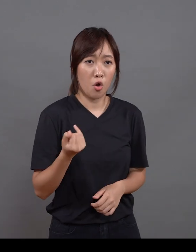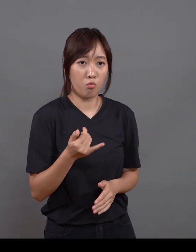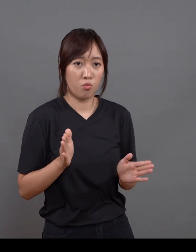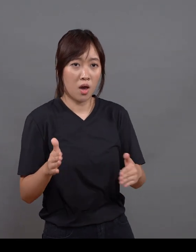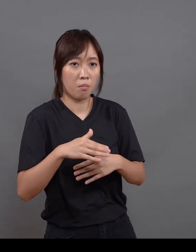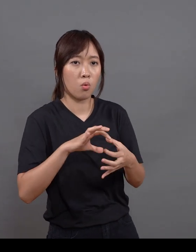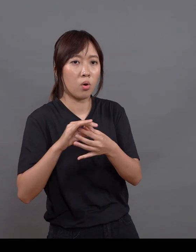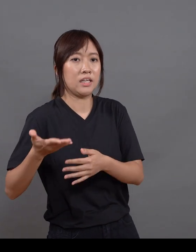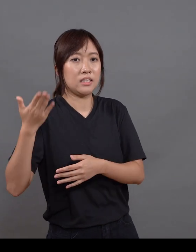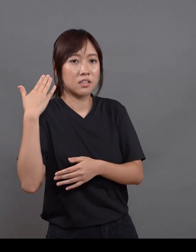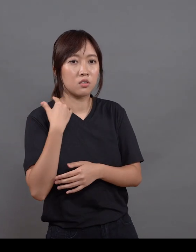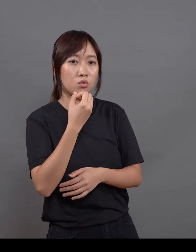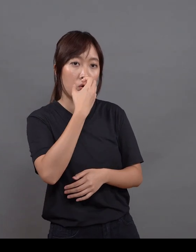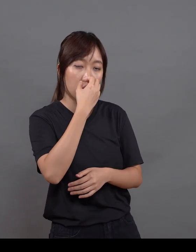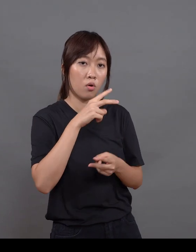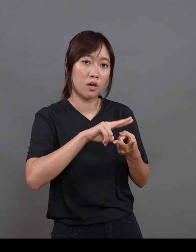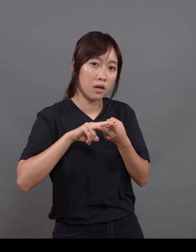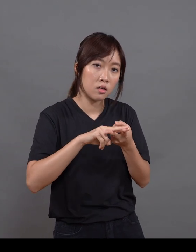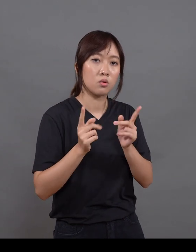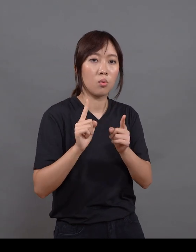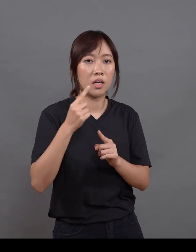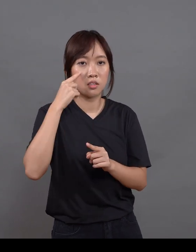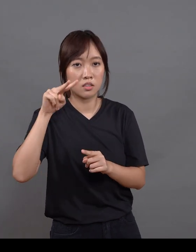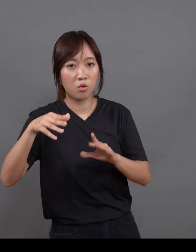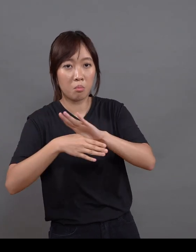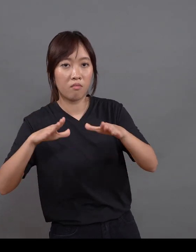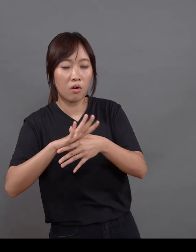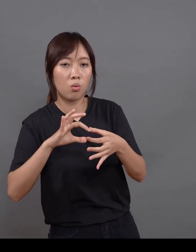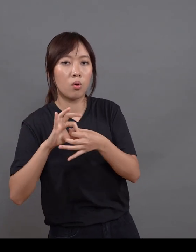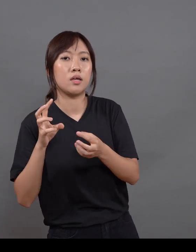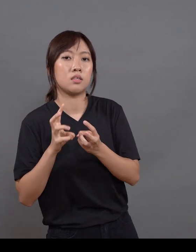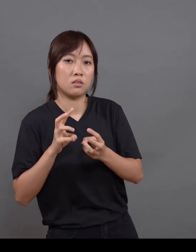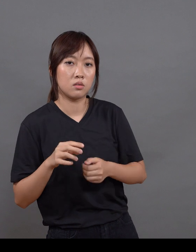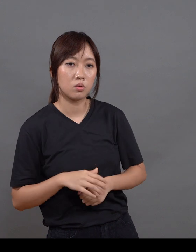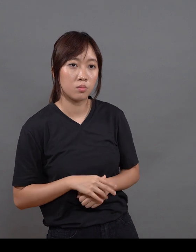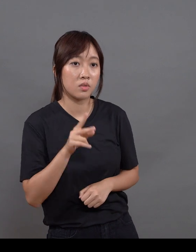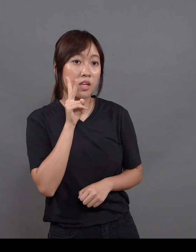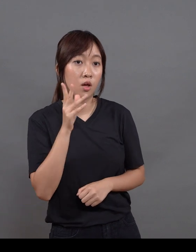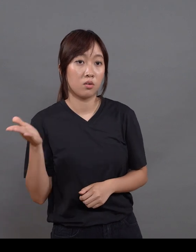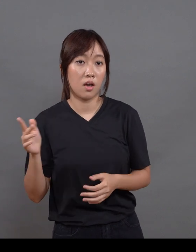Some boxes are about Hong Kong and Asian visual culture